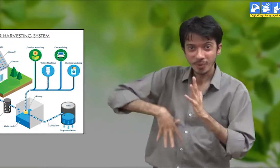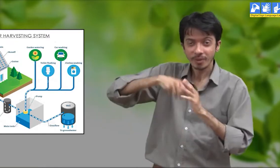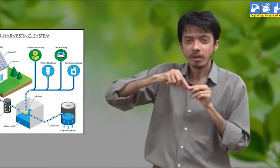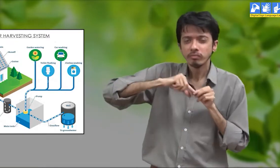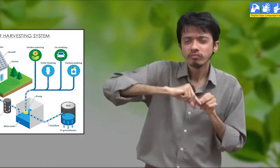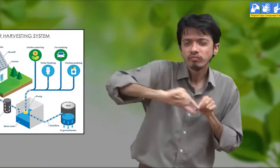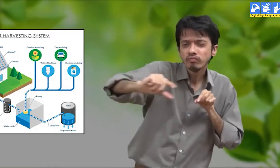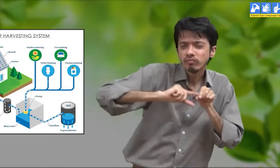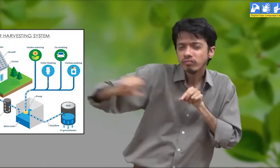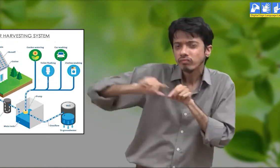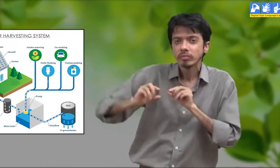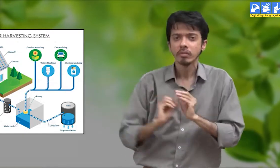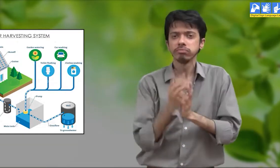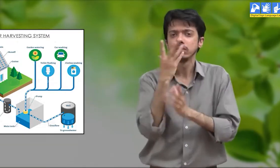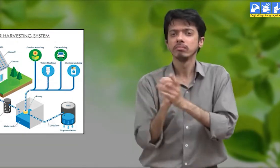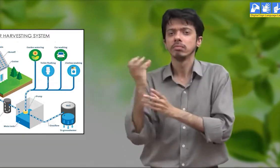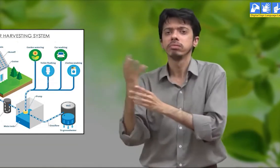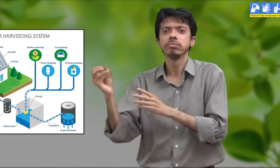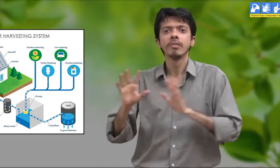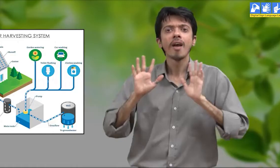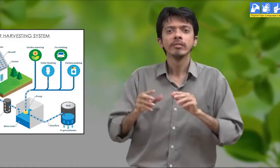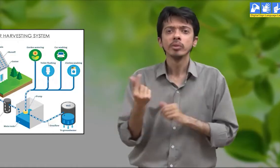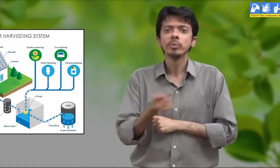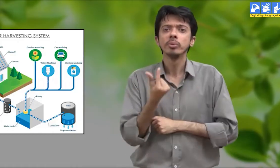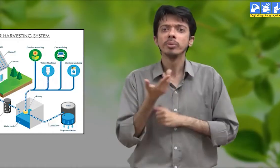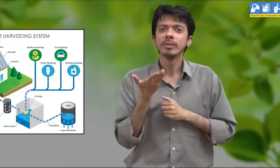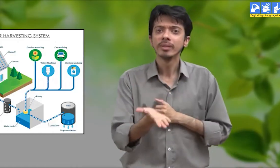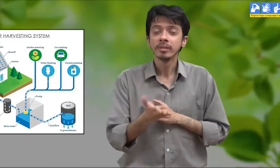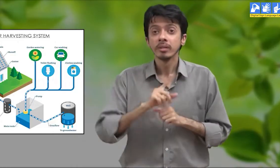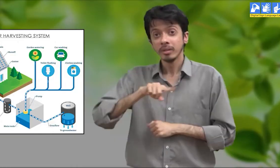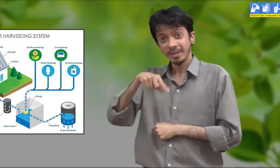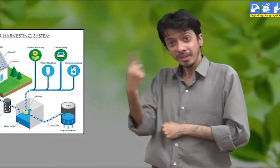First it is stored in a reservoir and then supply it to the farms by different techniques.